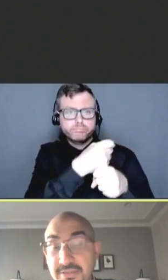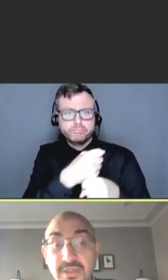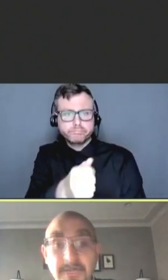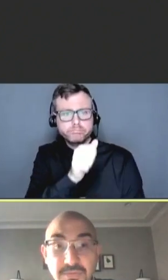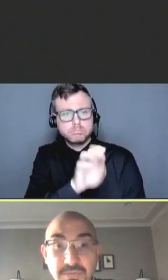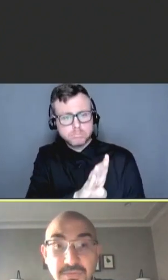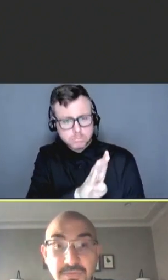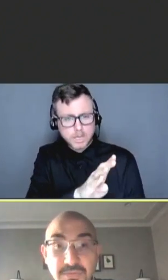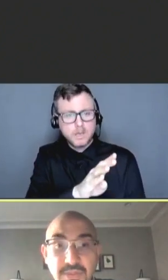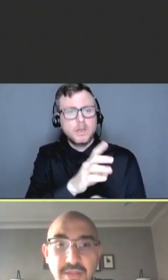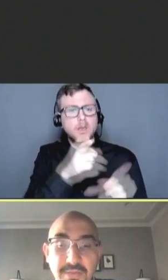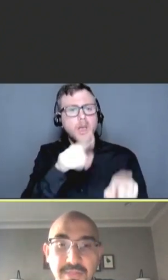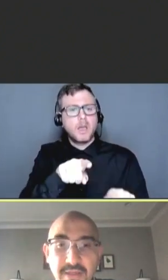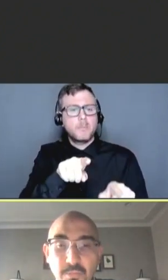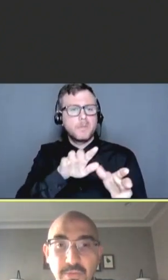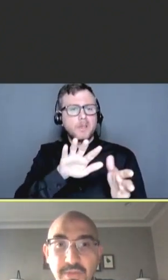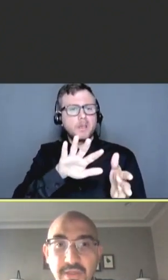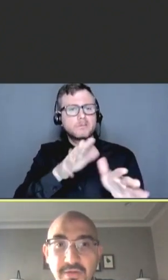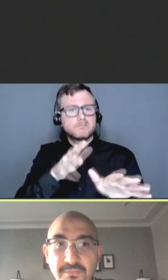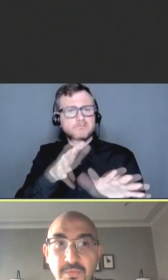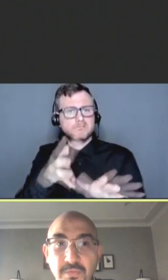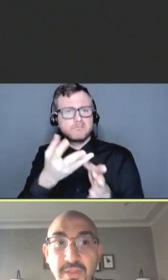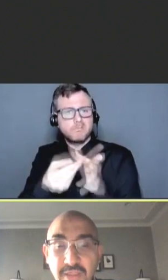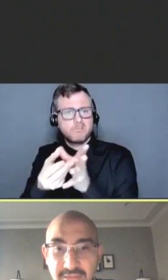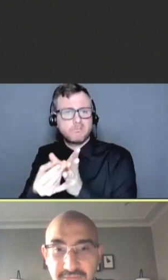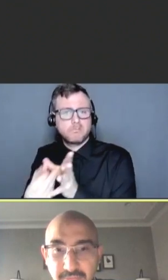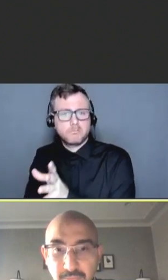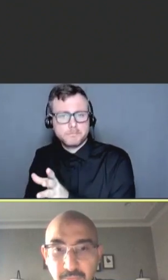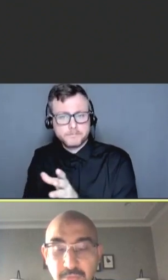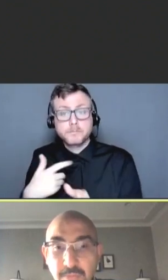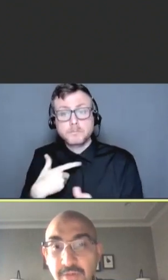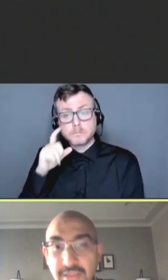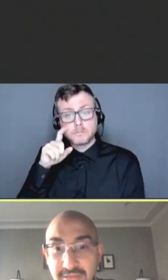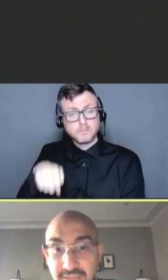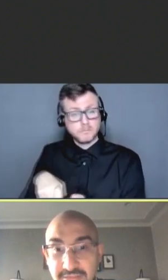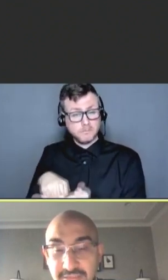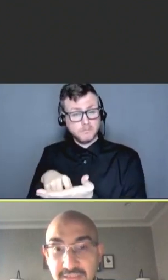they start to die. But then, what we are looking at -- what we look at next is